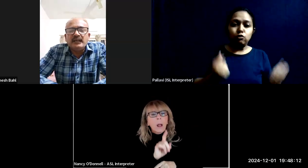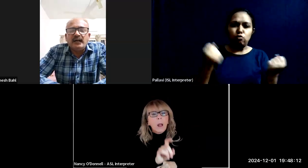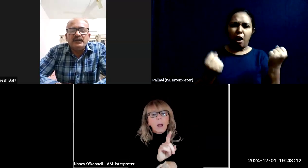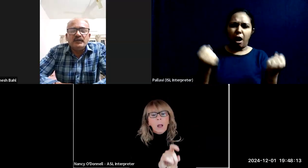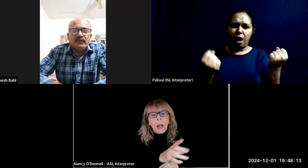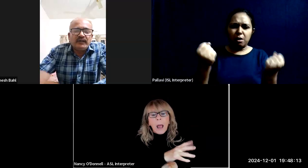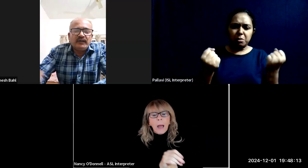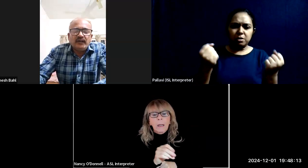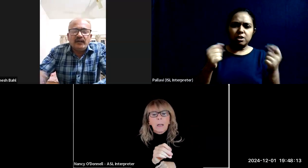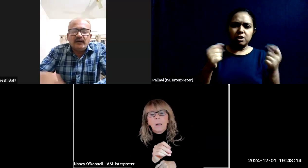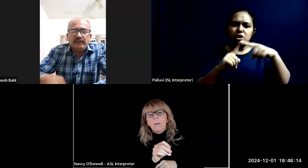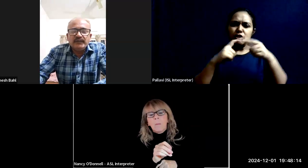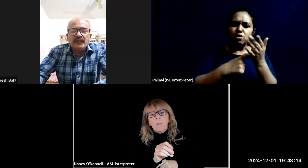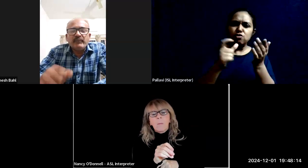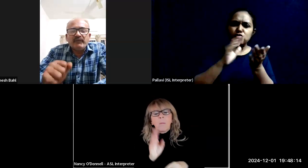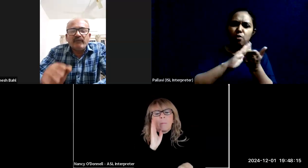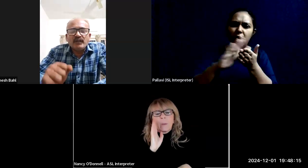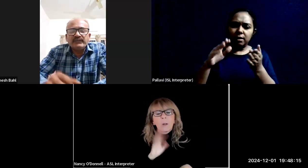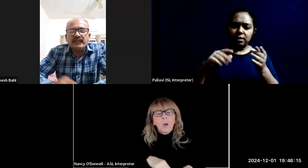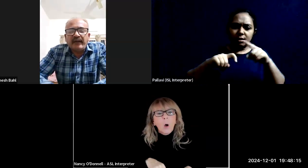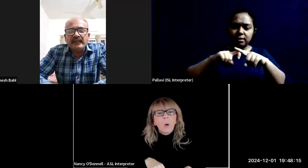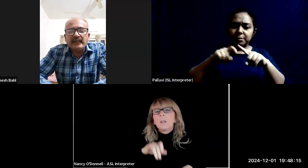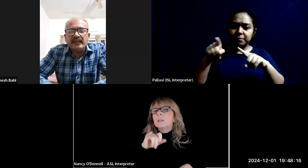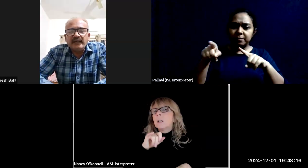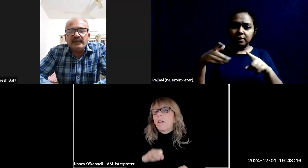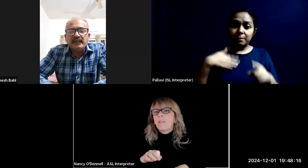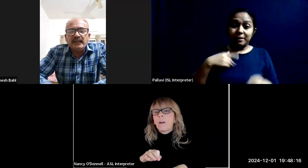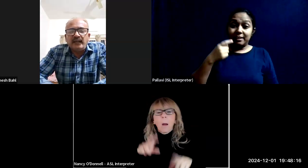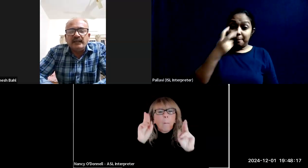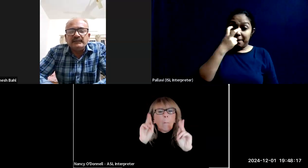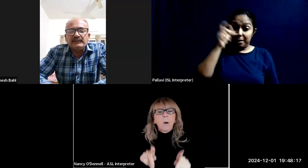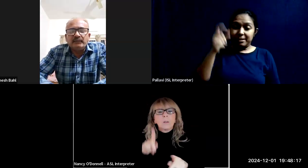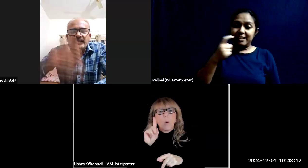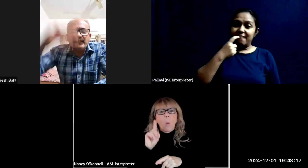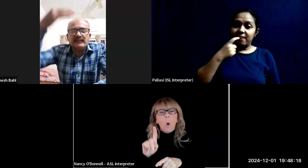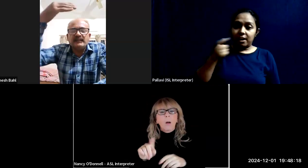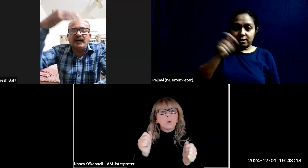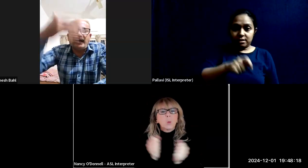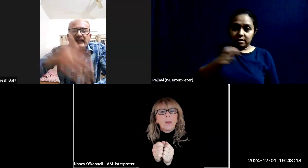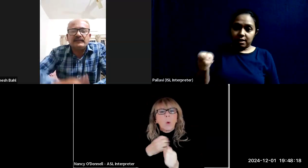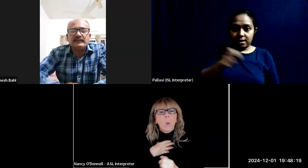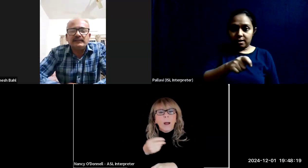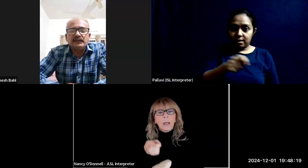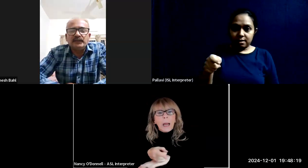You know, when a visually impaired walks with a white cane and something is at the height